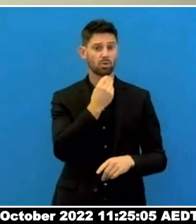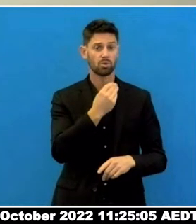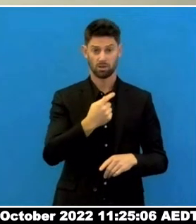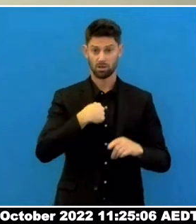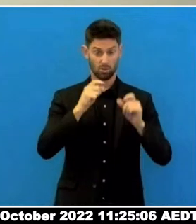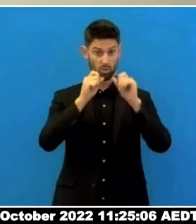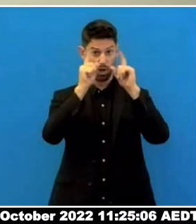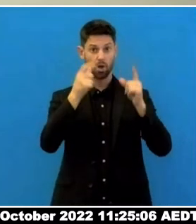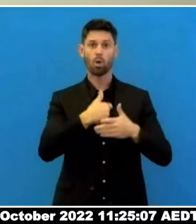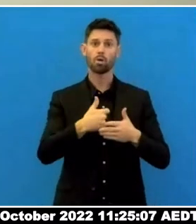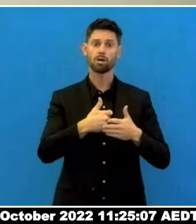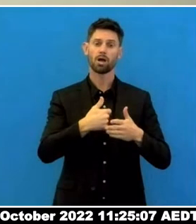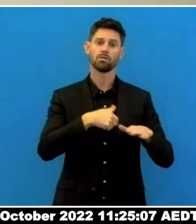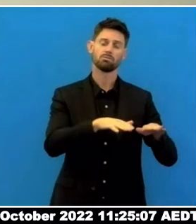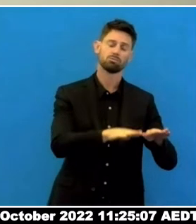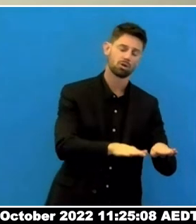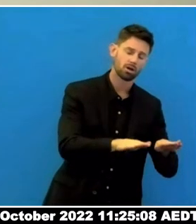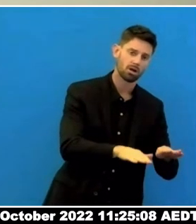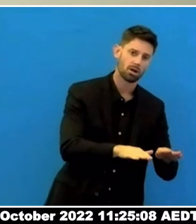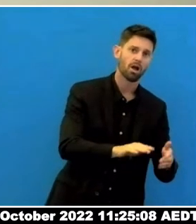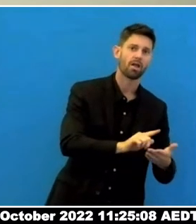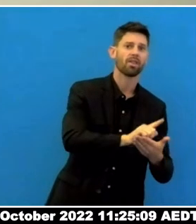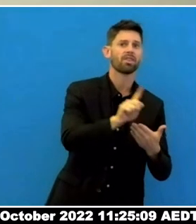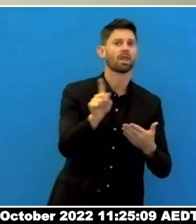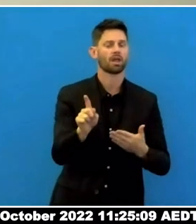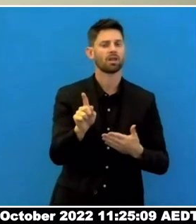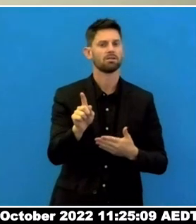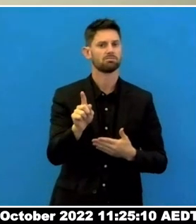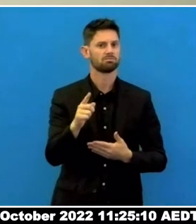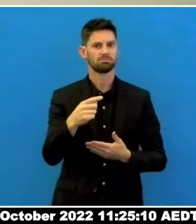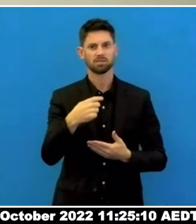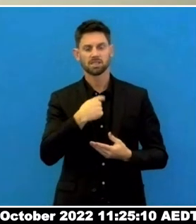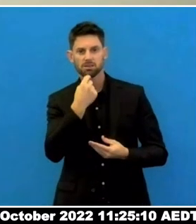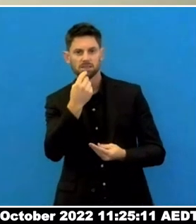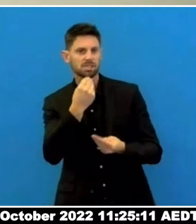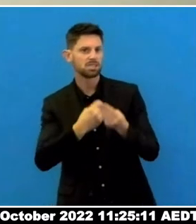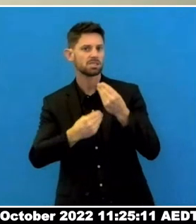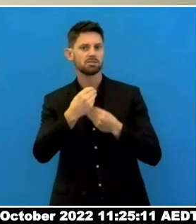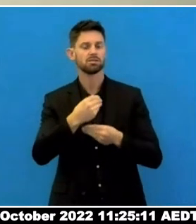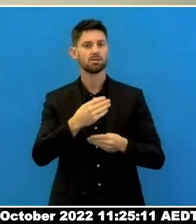I usually go to the medical or any other appointments in the afternoon."